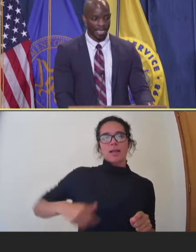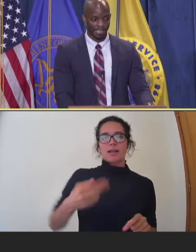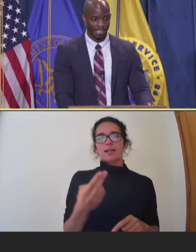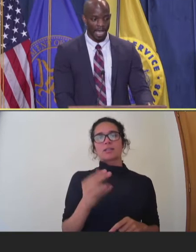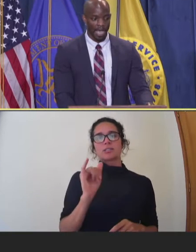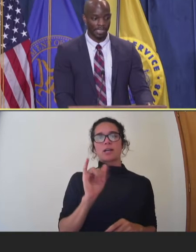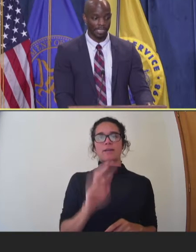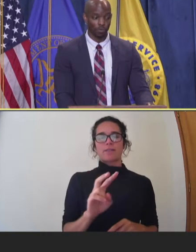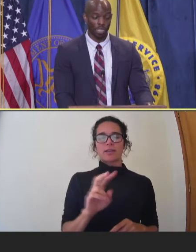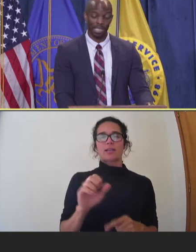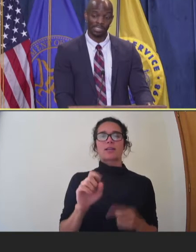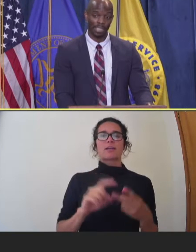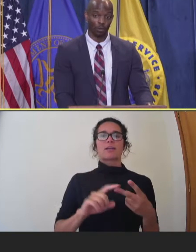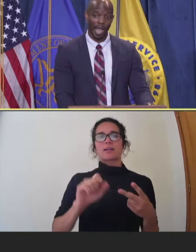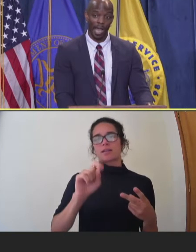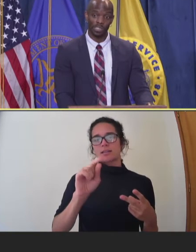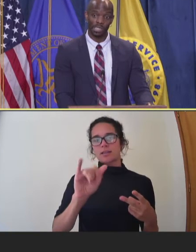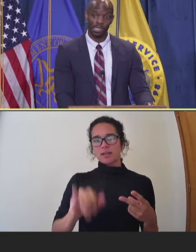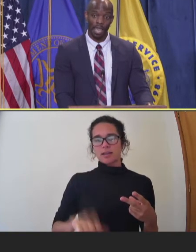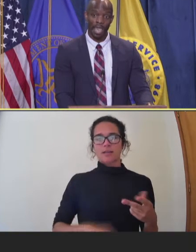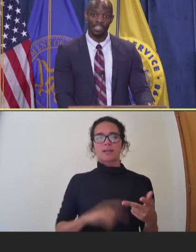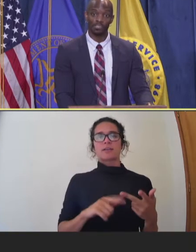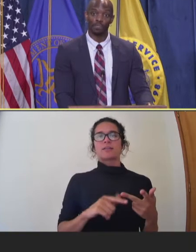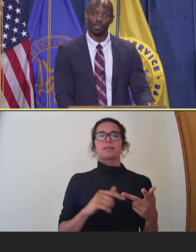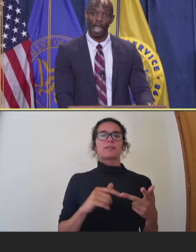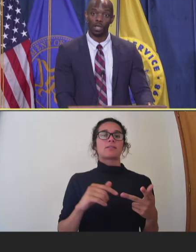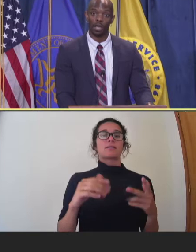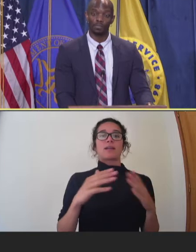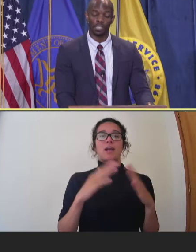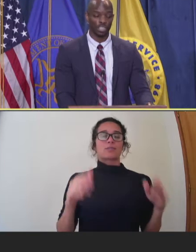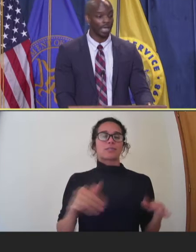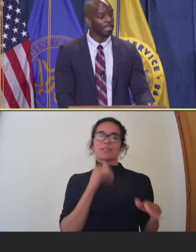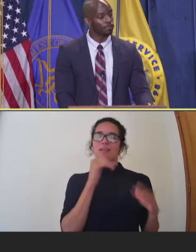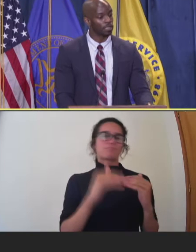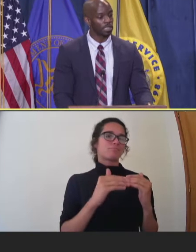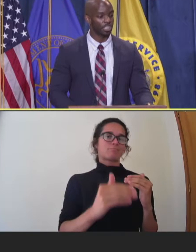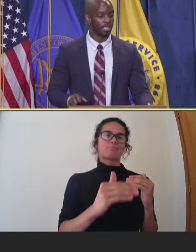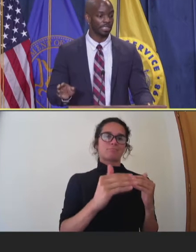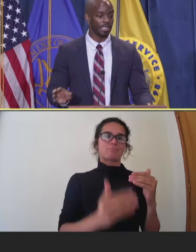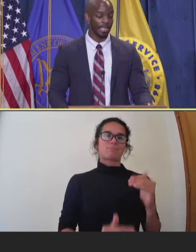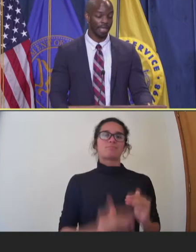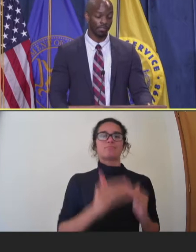STIs and as well as unstable housing and severe outcomes such as hospitalizations and deaths. They